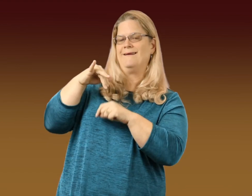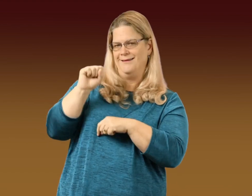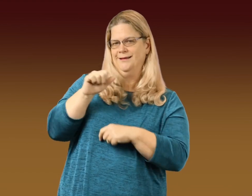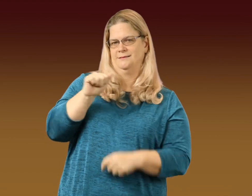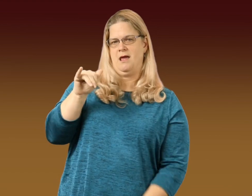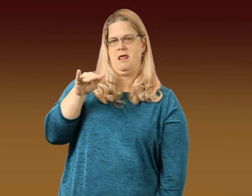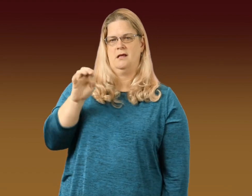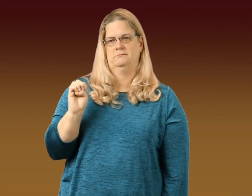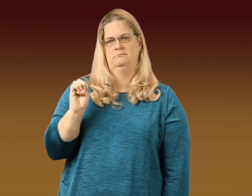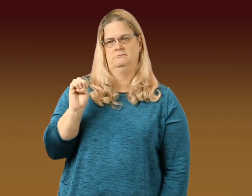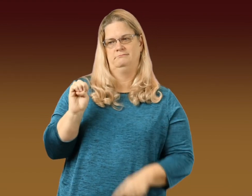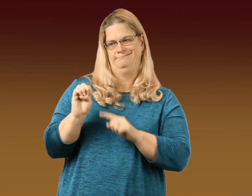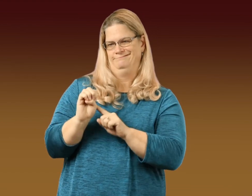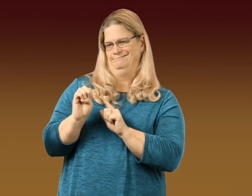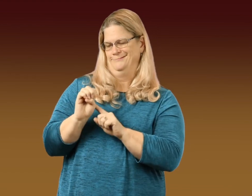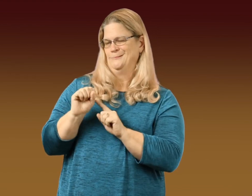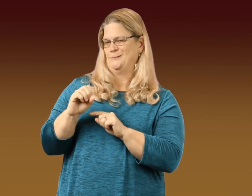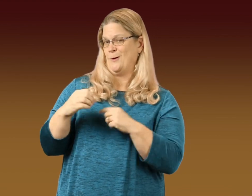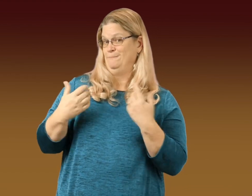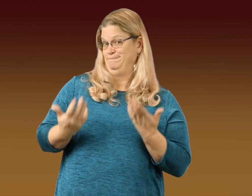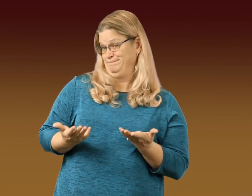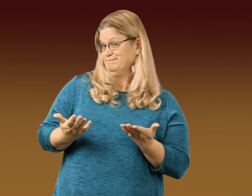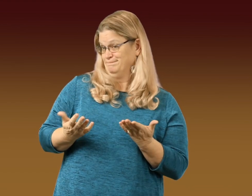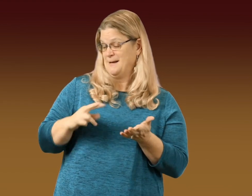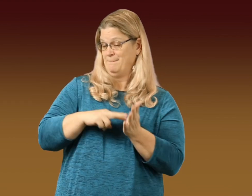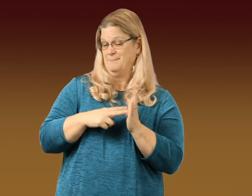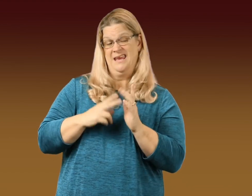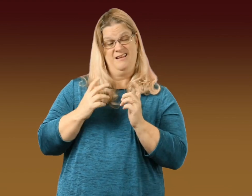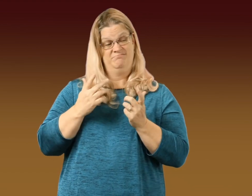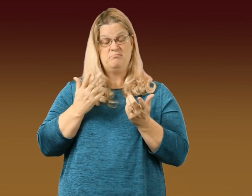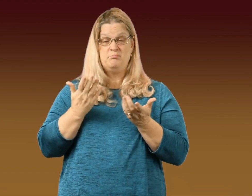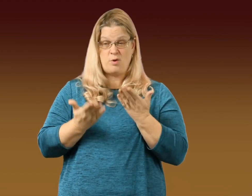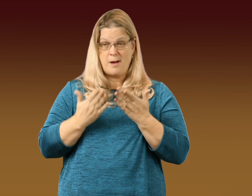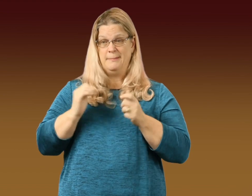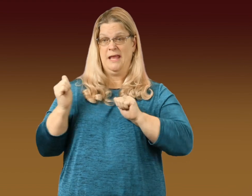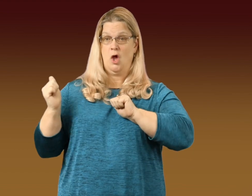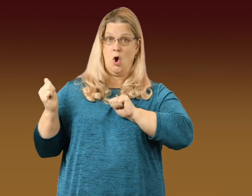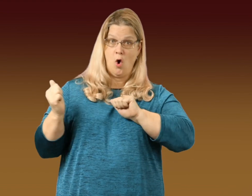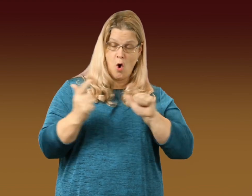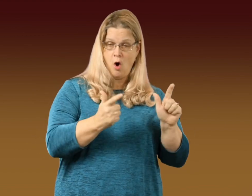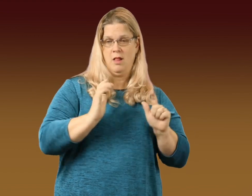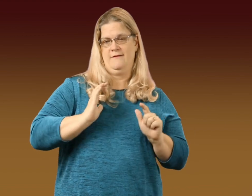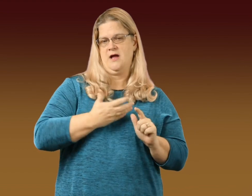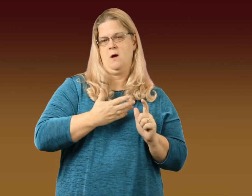Neglect itself is an adverse childhood experience, which means probably all